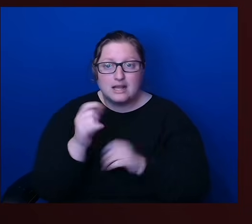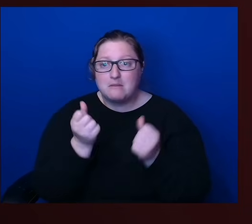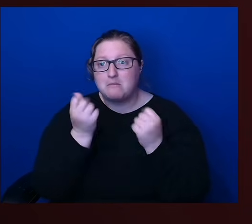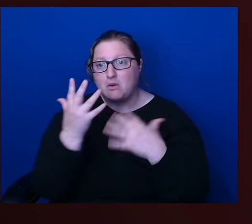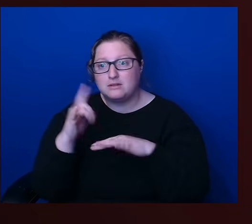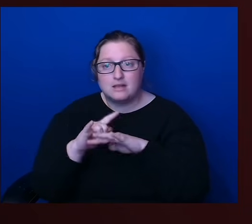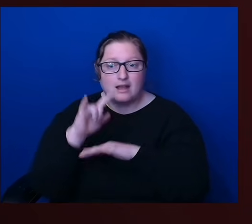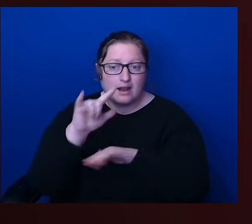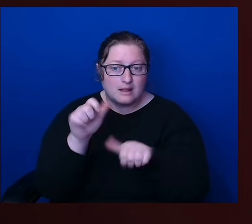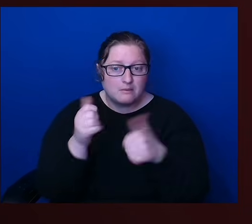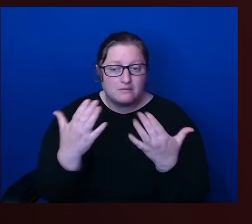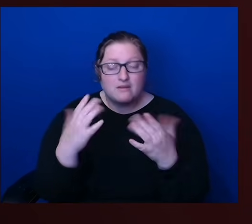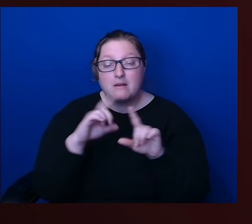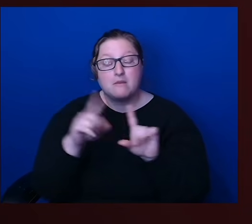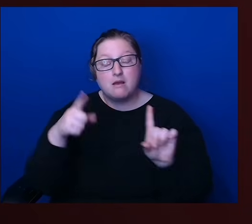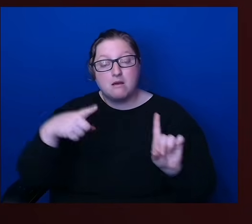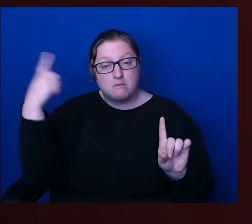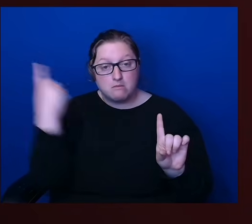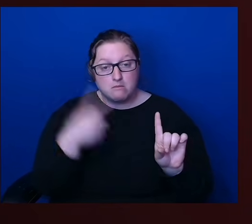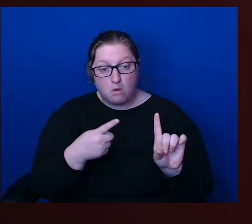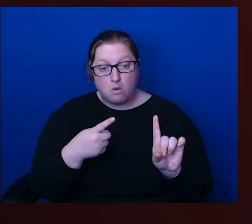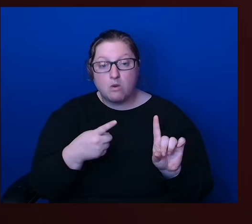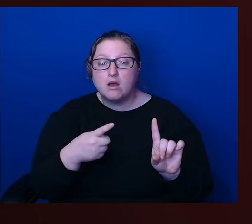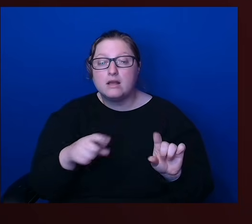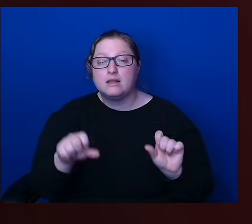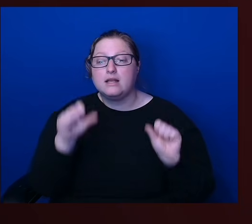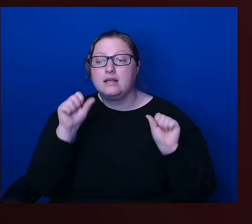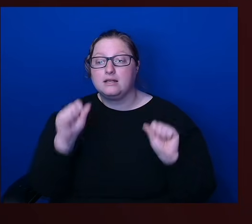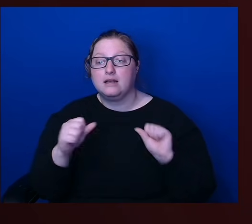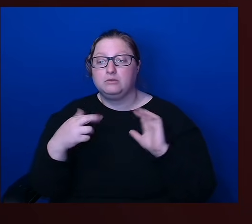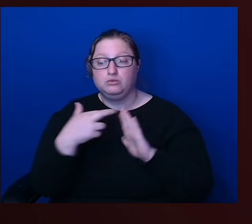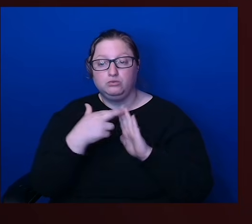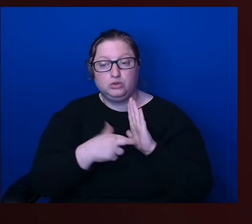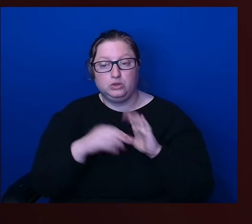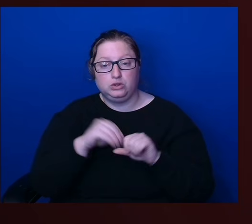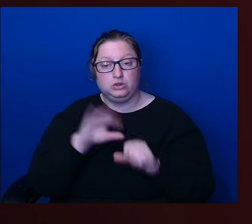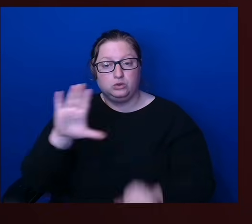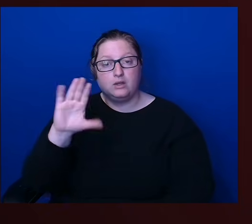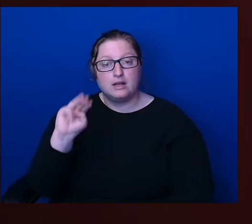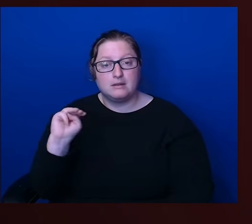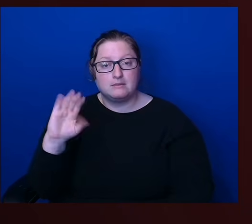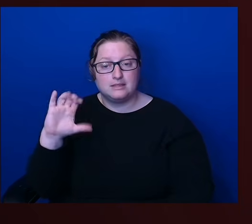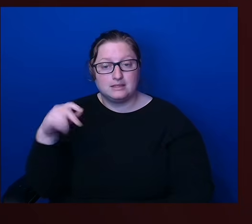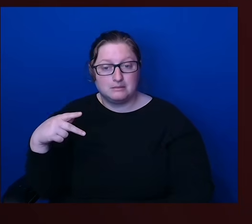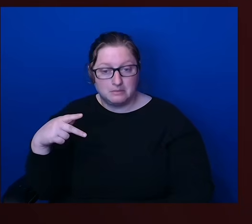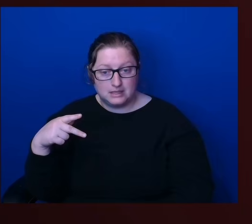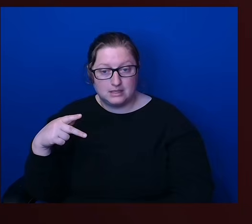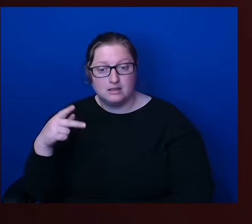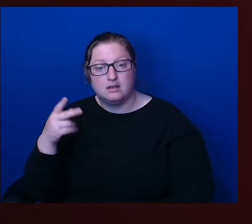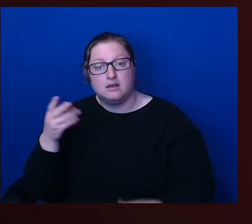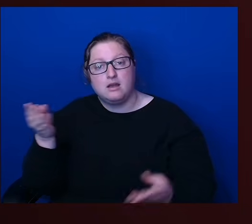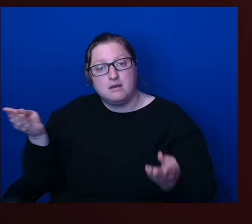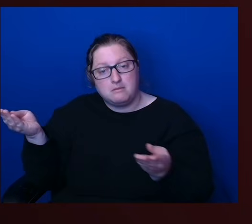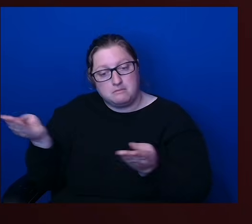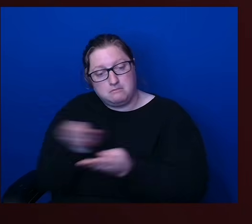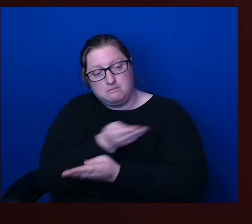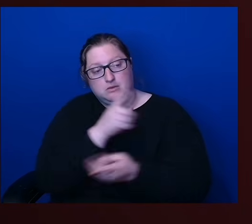but the point is that can be registered in your MCP server, passed to the agent. It will make the decision of the right one to